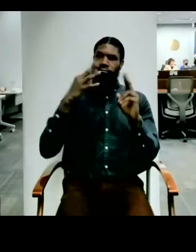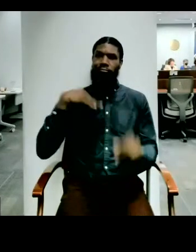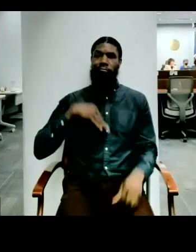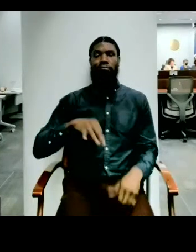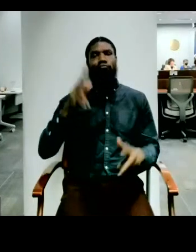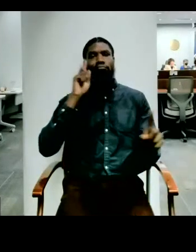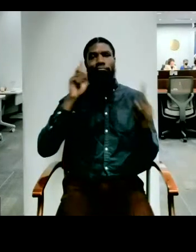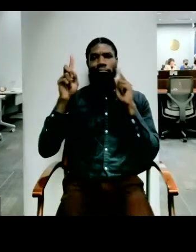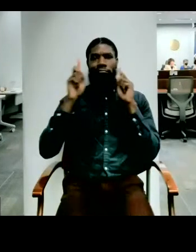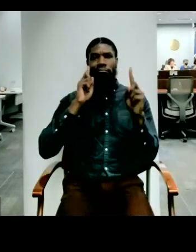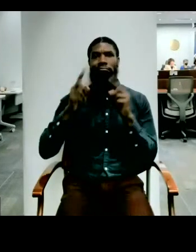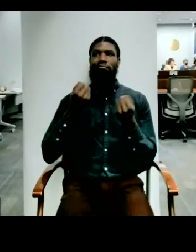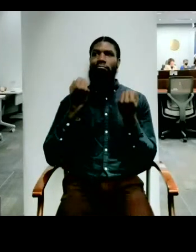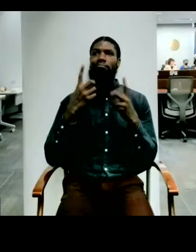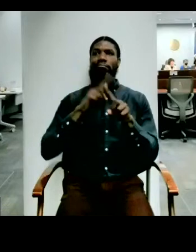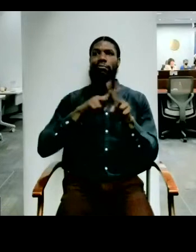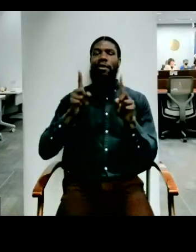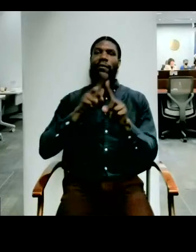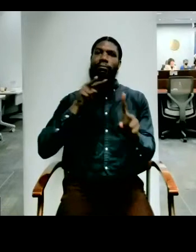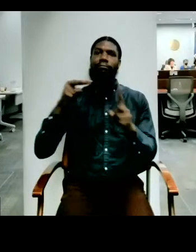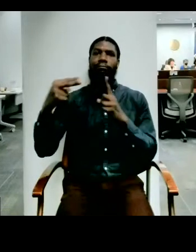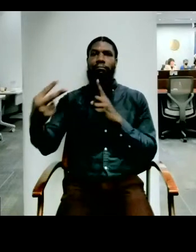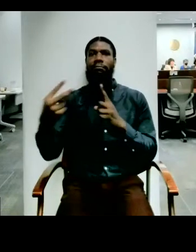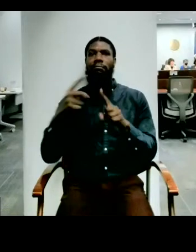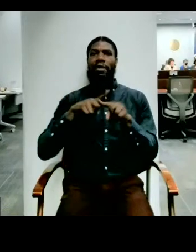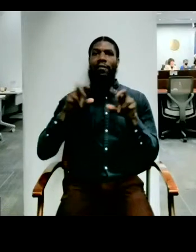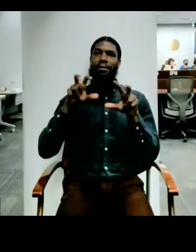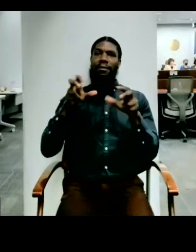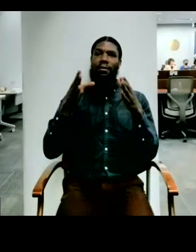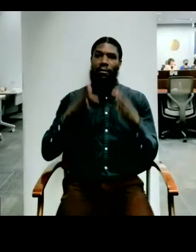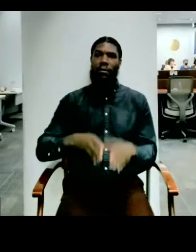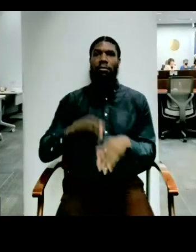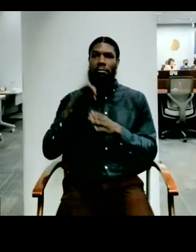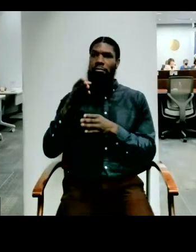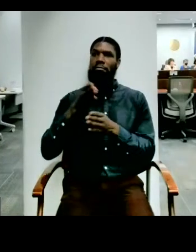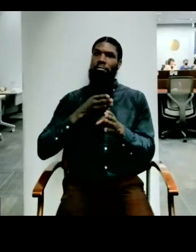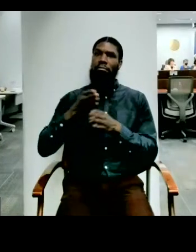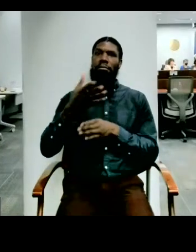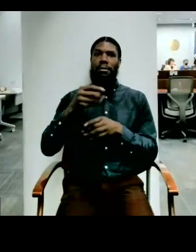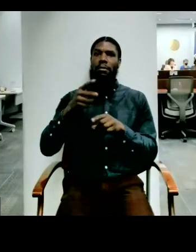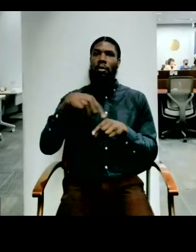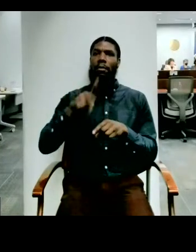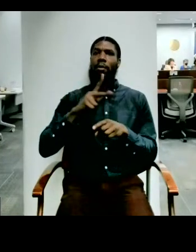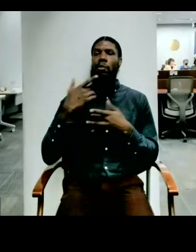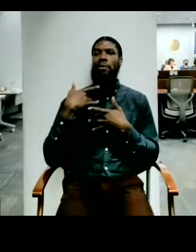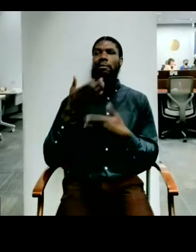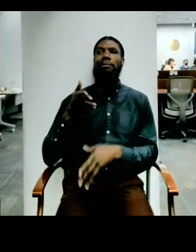with a diversity of viewpoints both majority views, chief Burrows said before our meeting